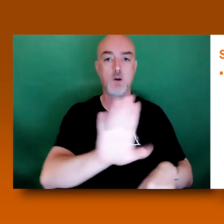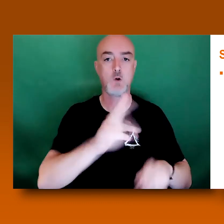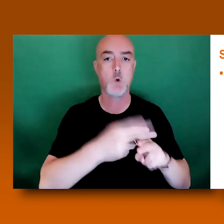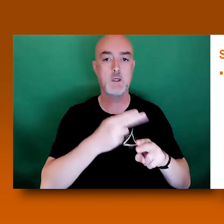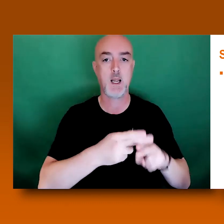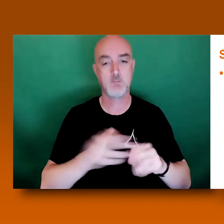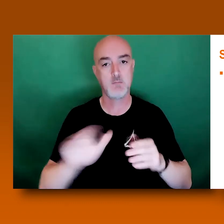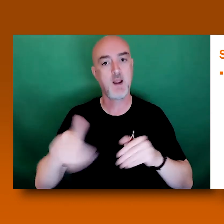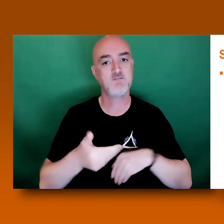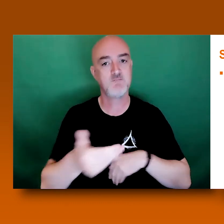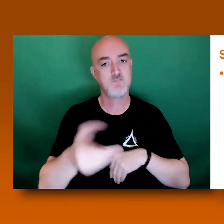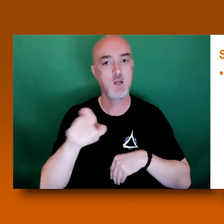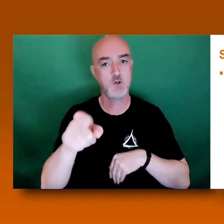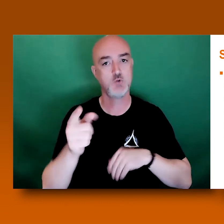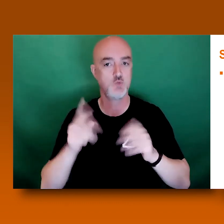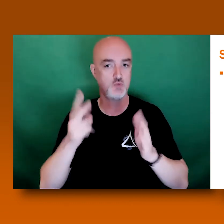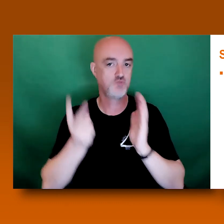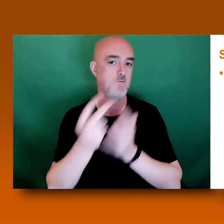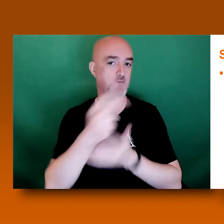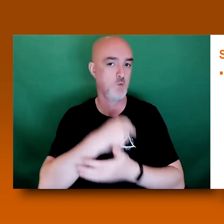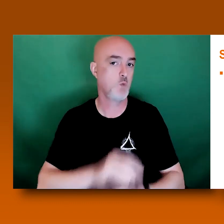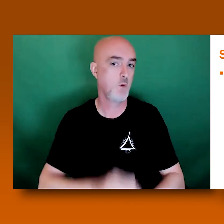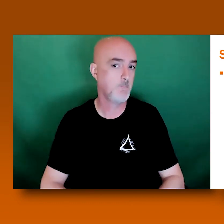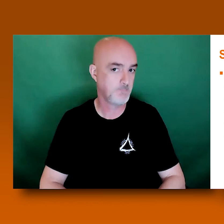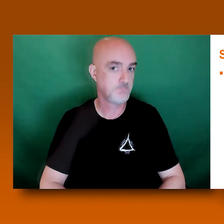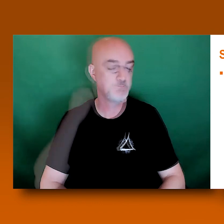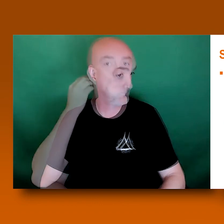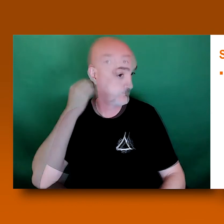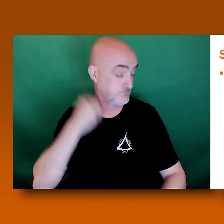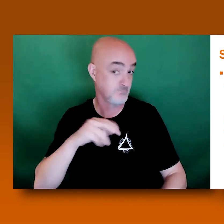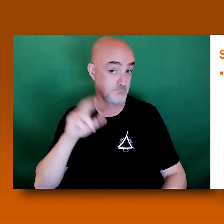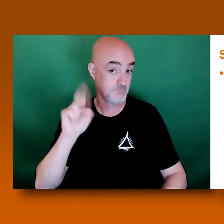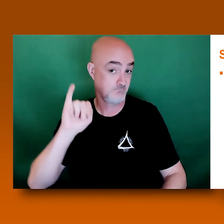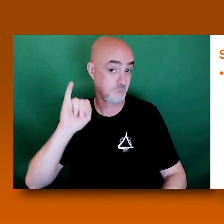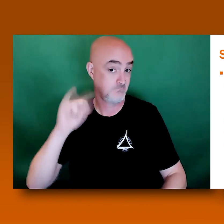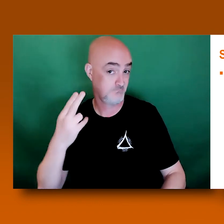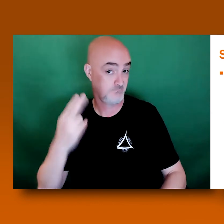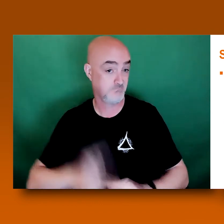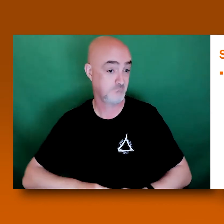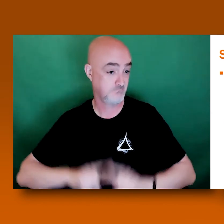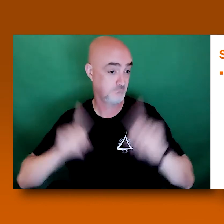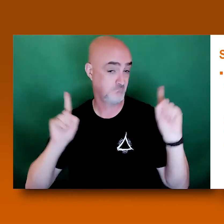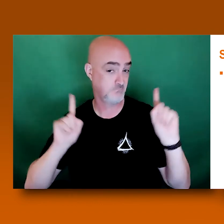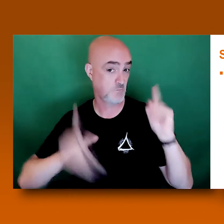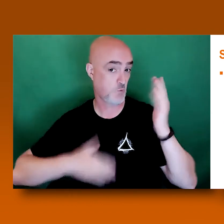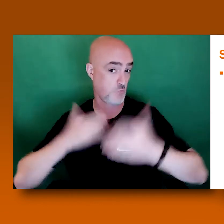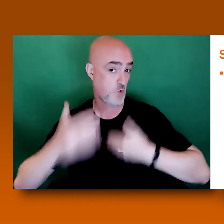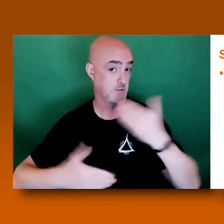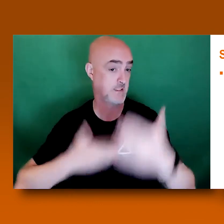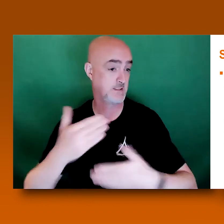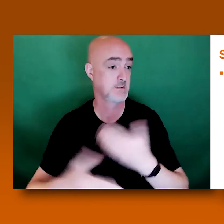and are able to call you in to be a reviewer, they might do so. Now, for NIH study sections, there's a little bit of a different